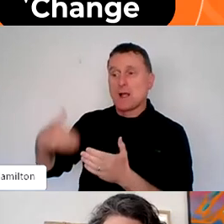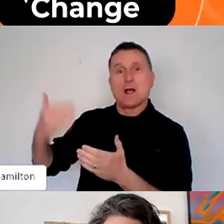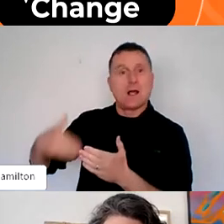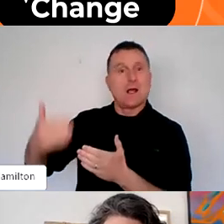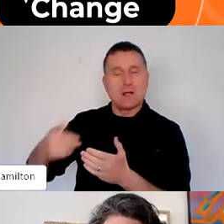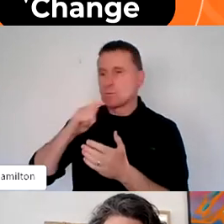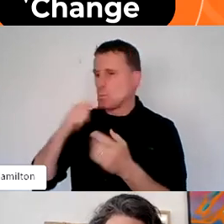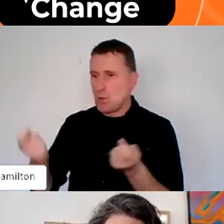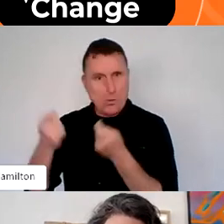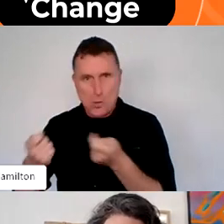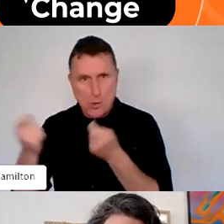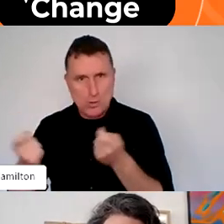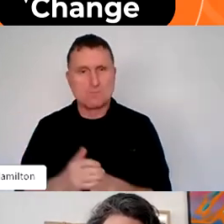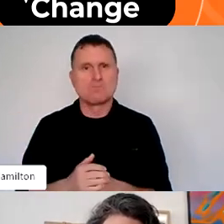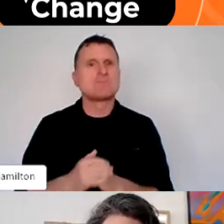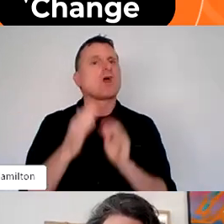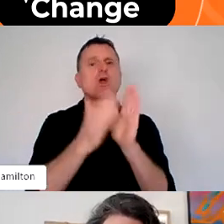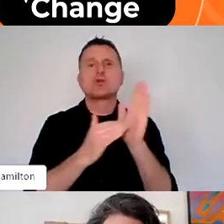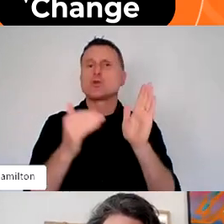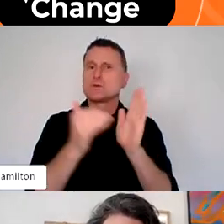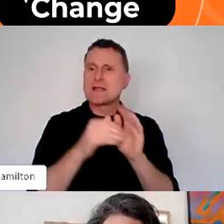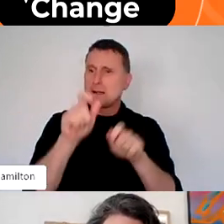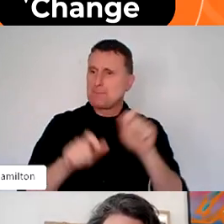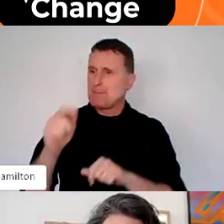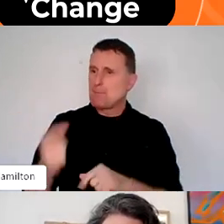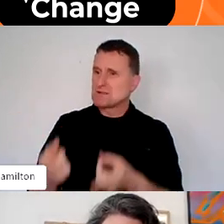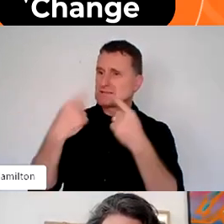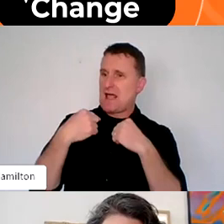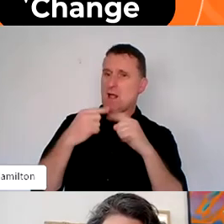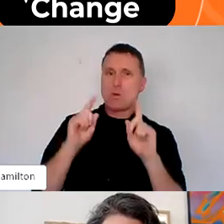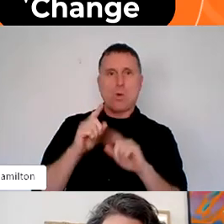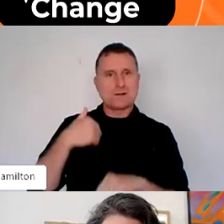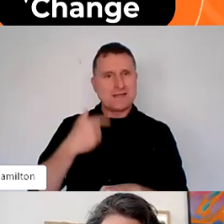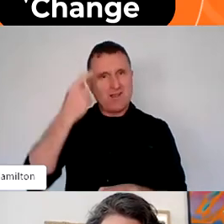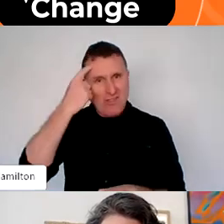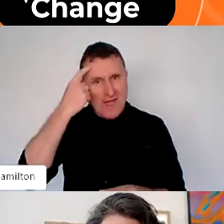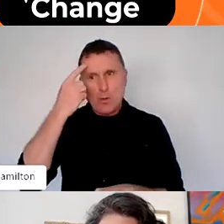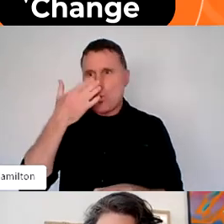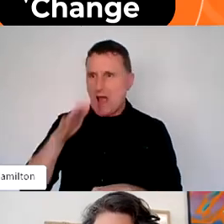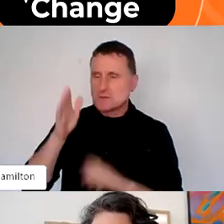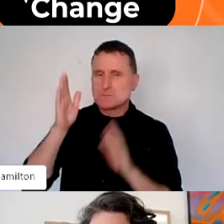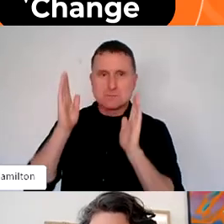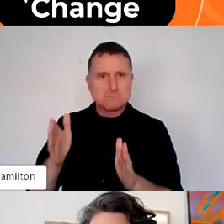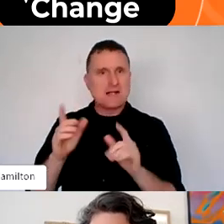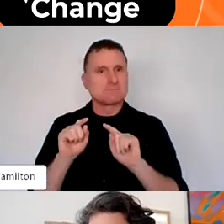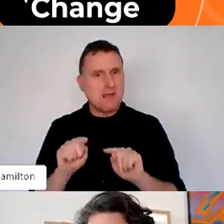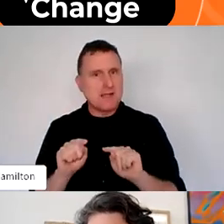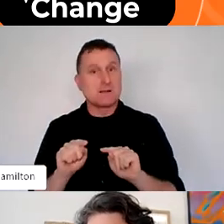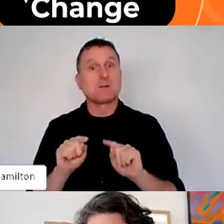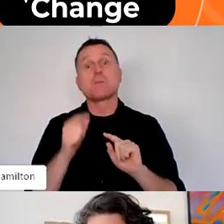at being told what they need to think or their attitude needs to be, but what we can do is send a whole lot of little people out